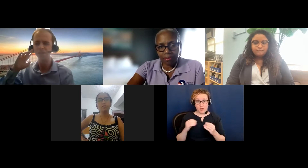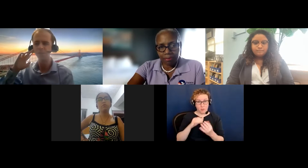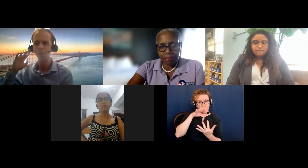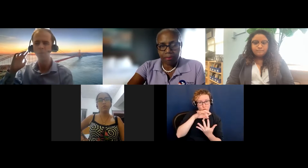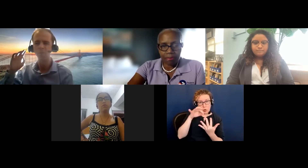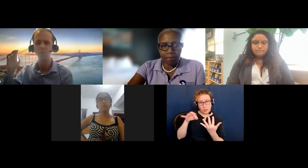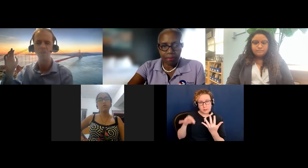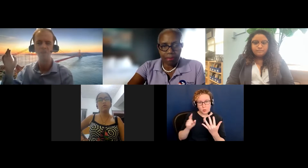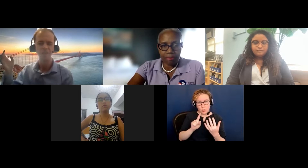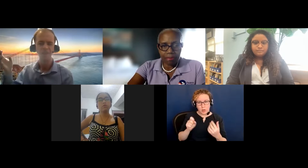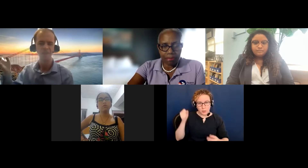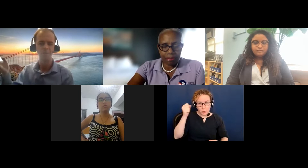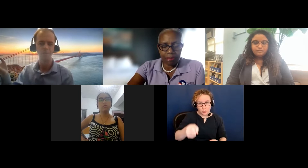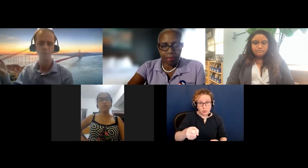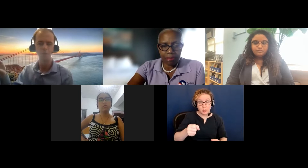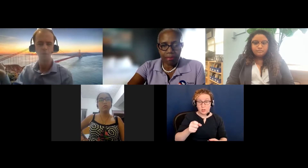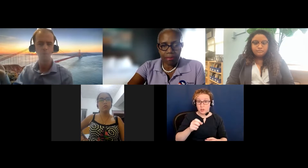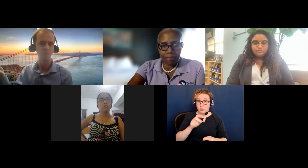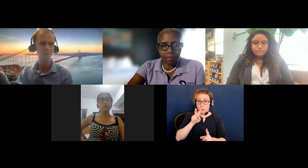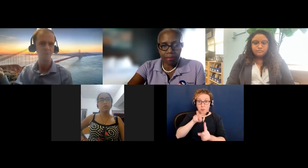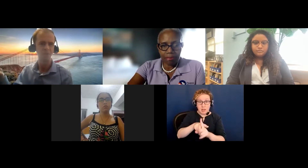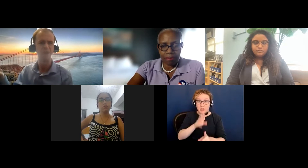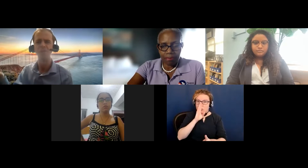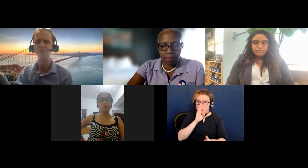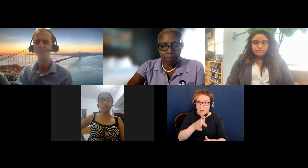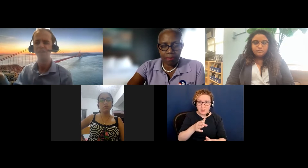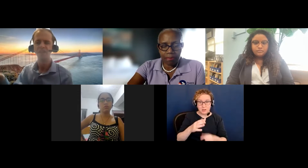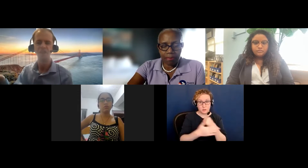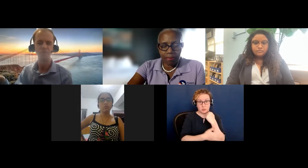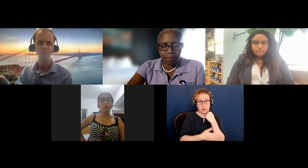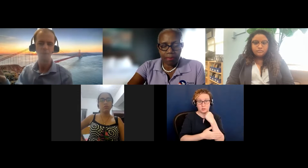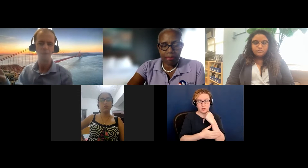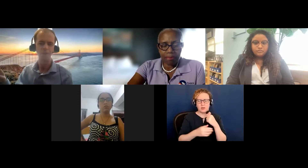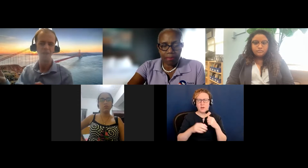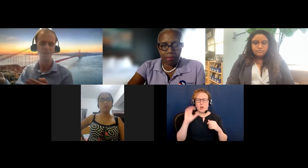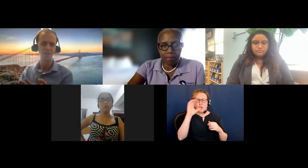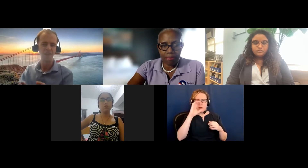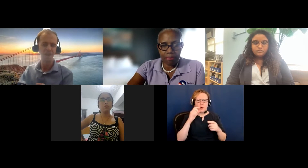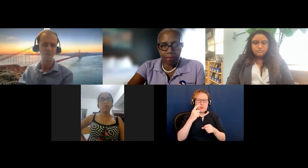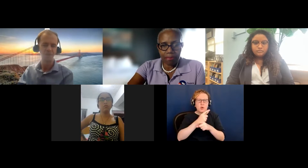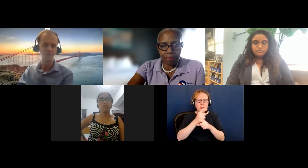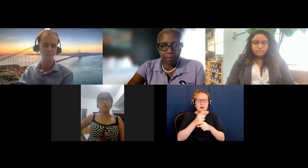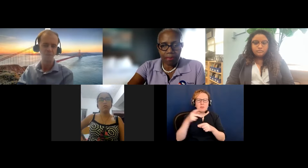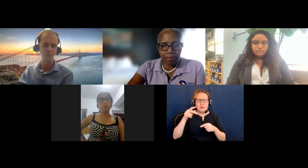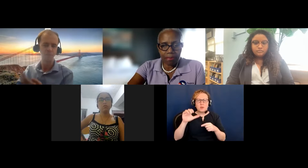For those looking for a Peace Corps assignment, I try to tell them that there is a lot of